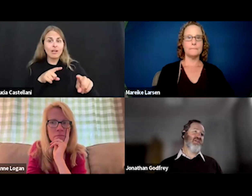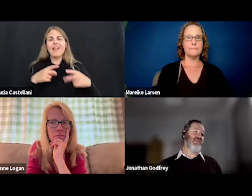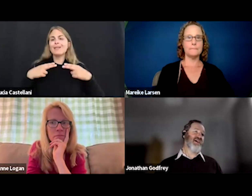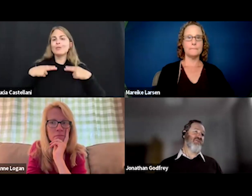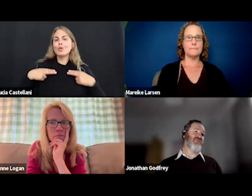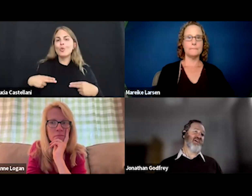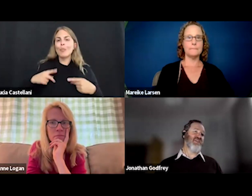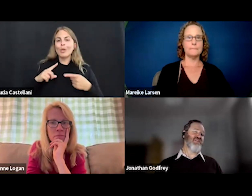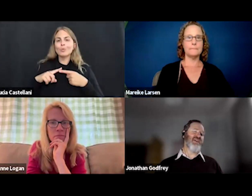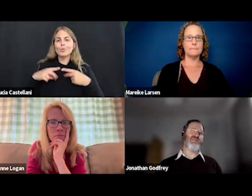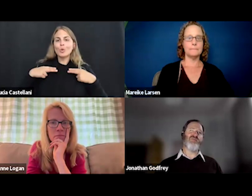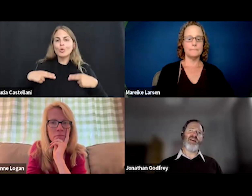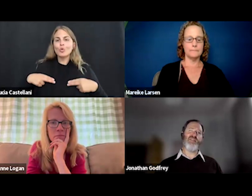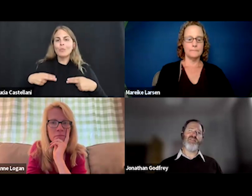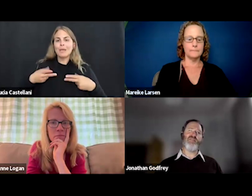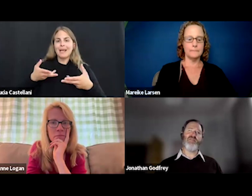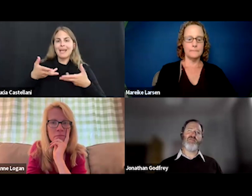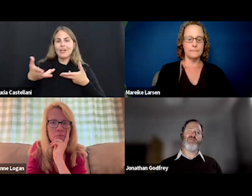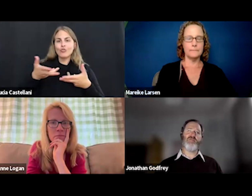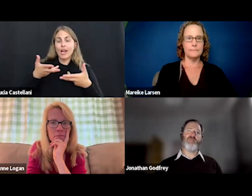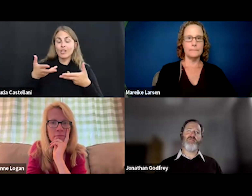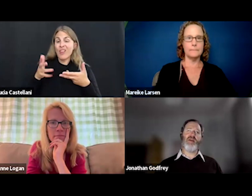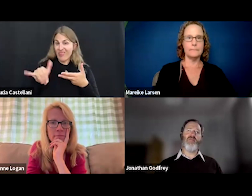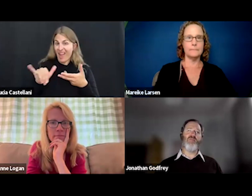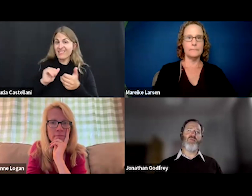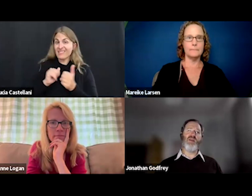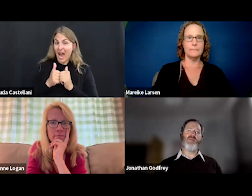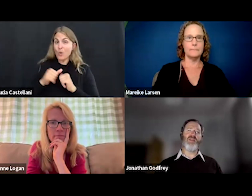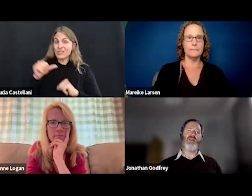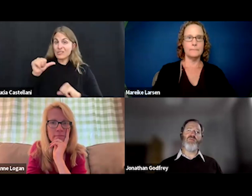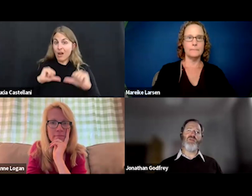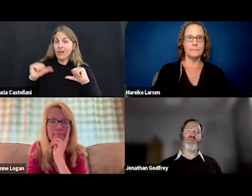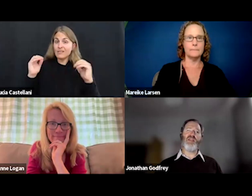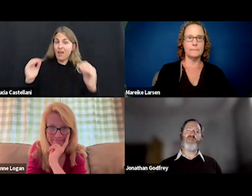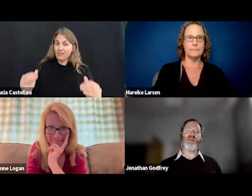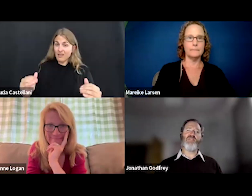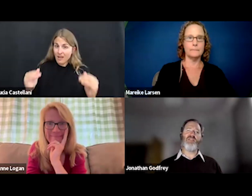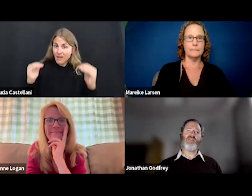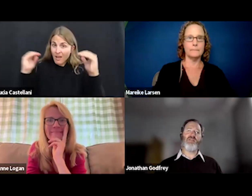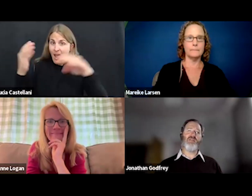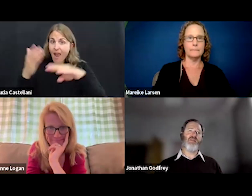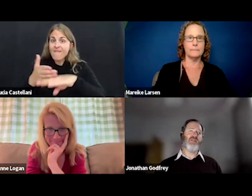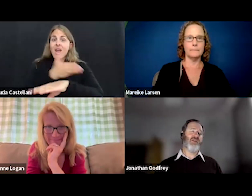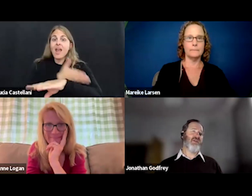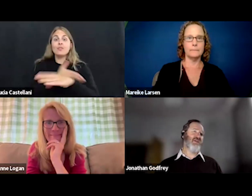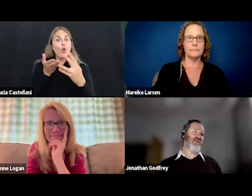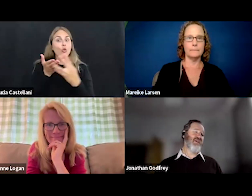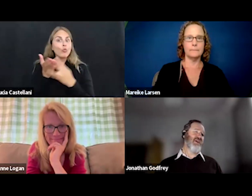It's how science has advanced more rapidly with collaboration.